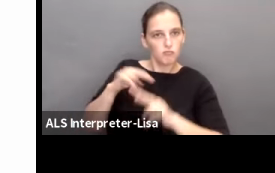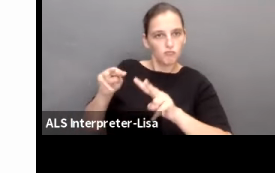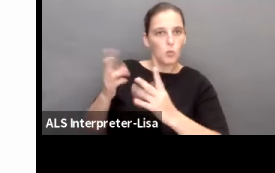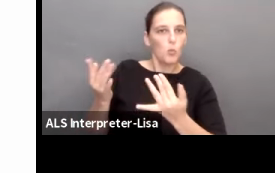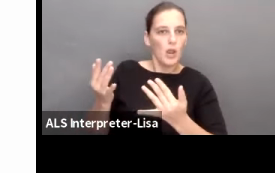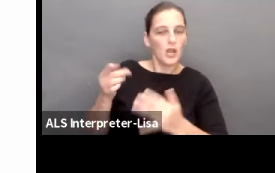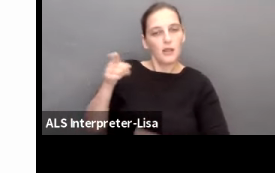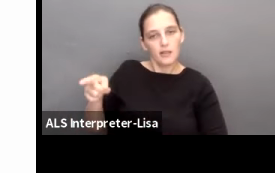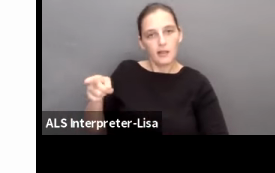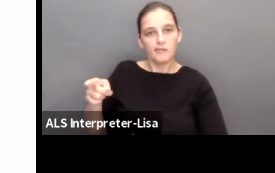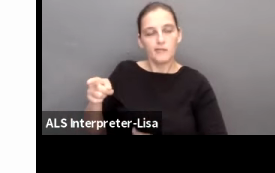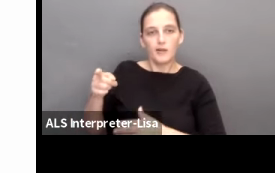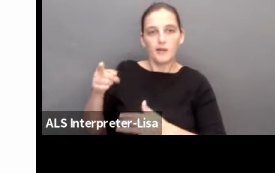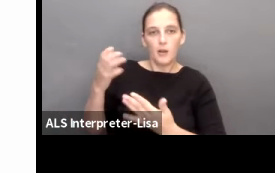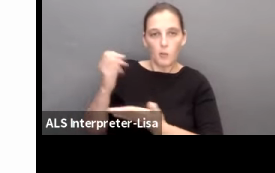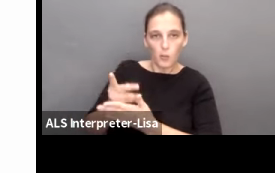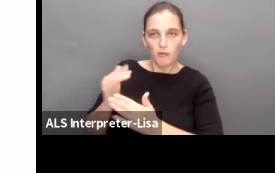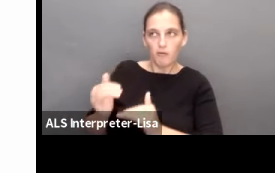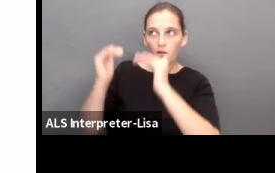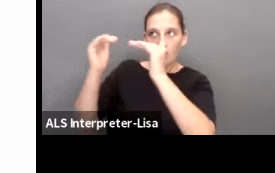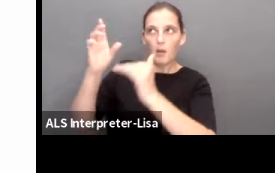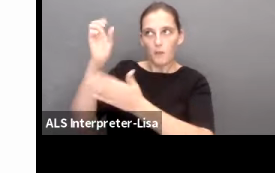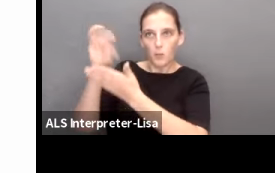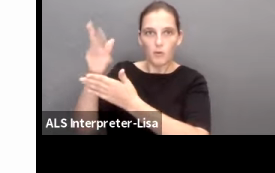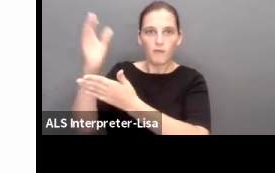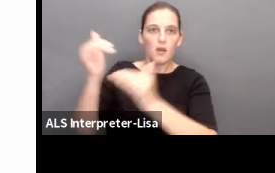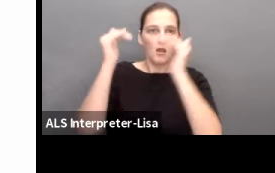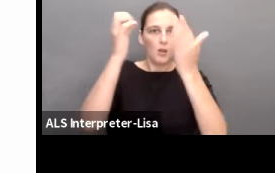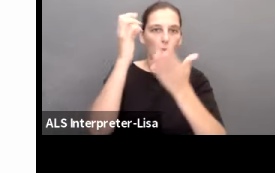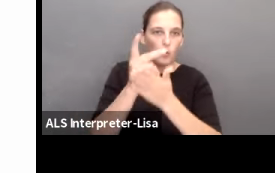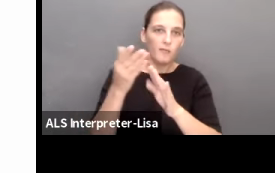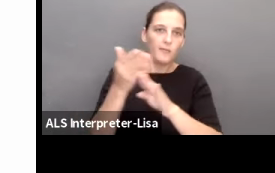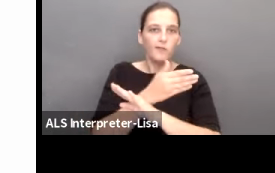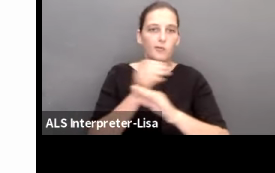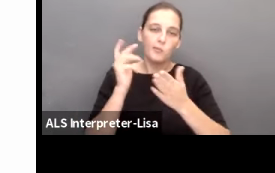all the proper meetings and steps before it's fully authorized and approved. And that way